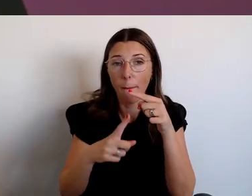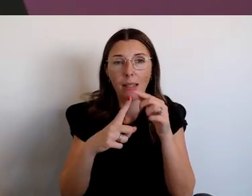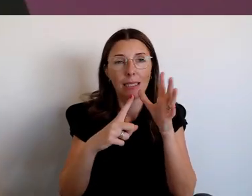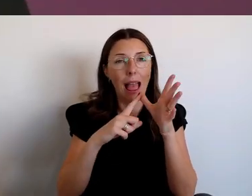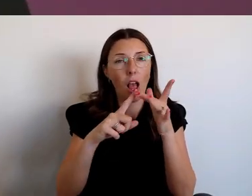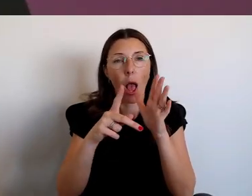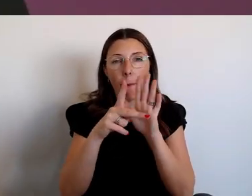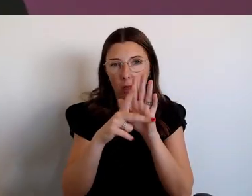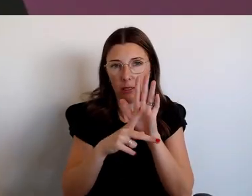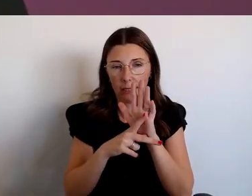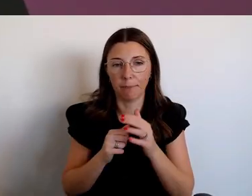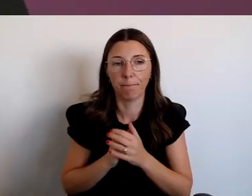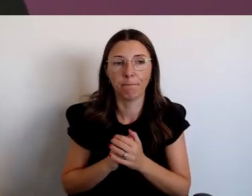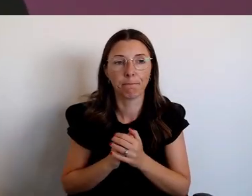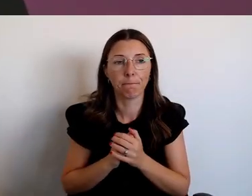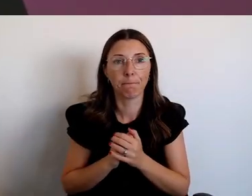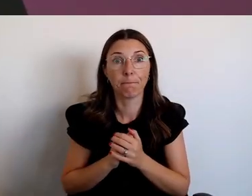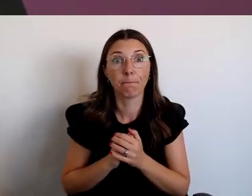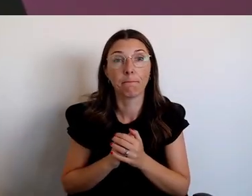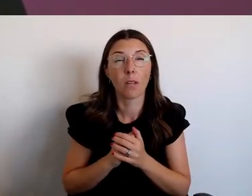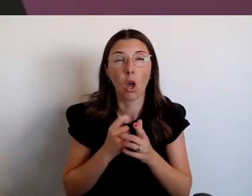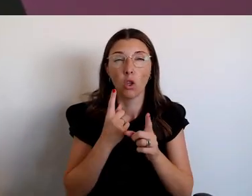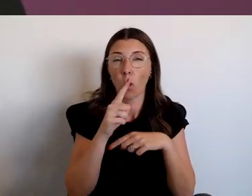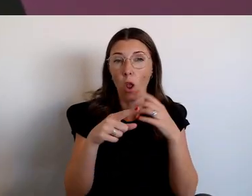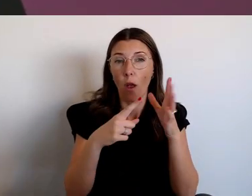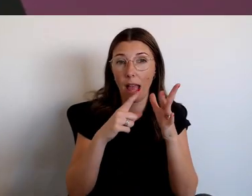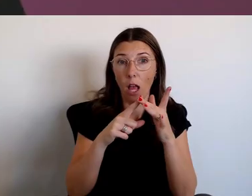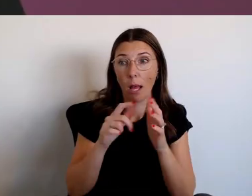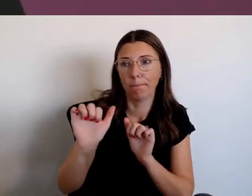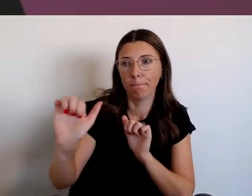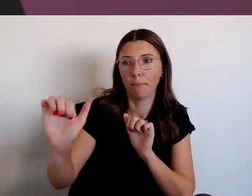In relation to AI, Bethany's team focuses